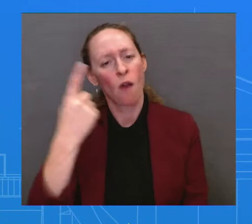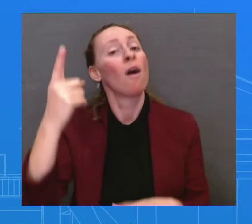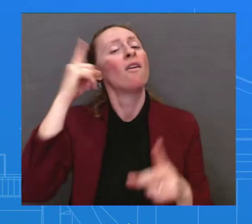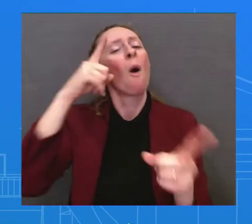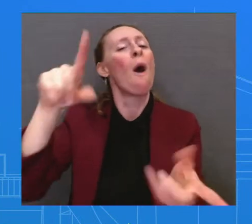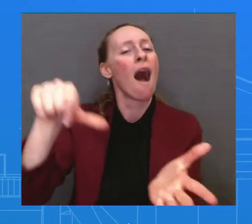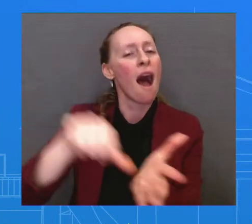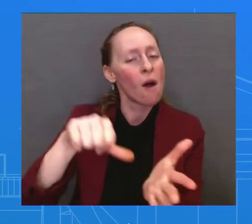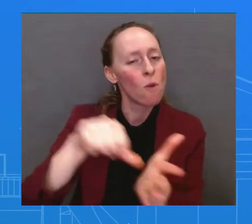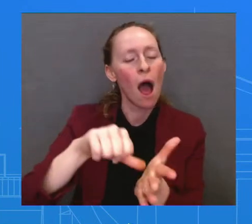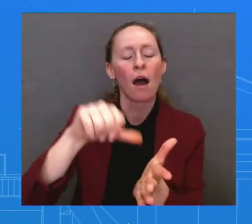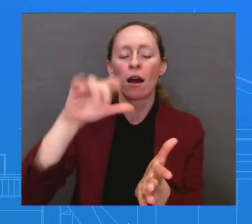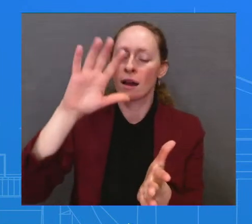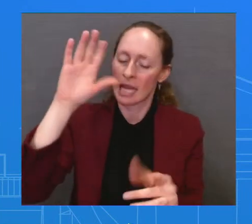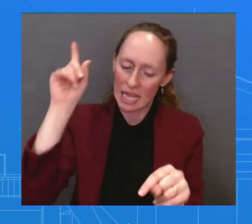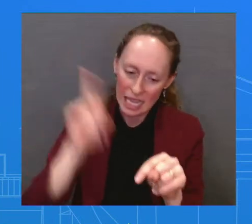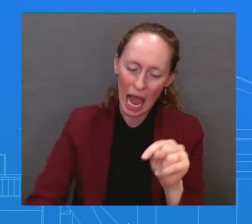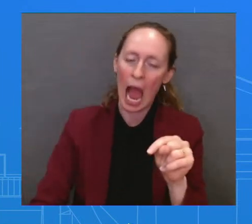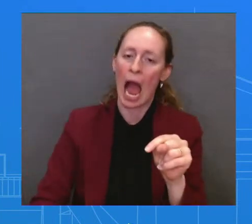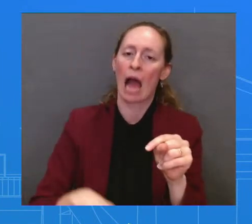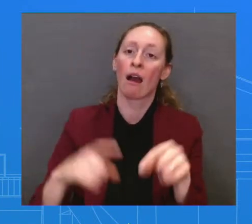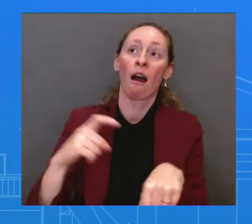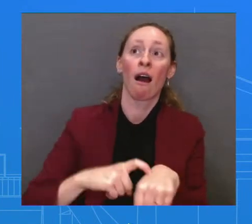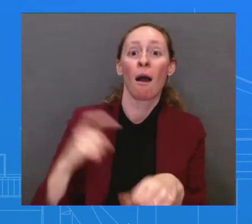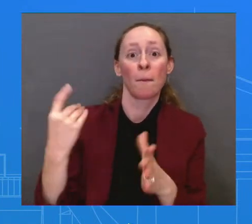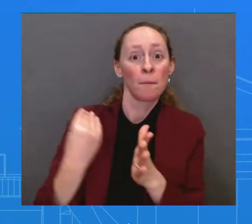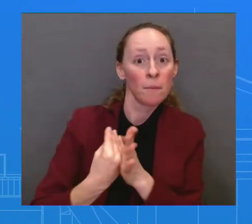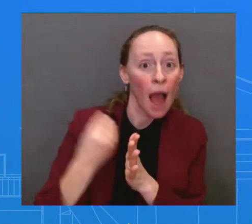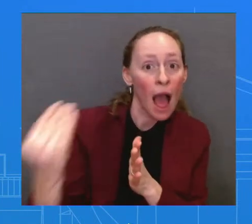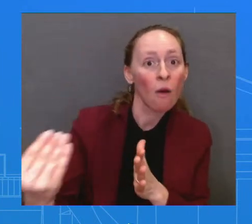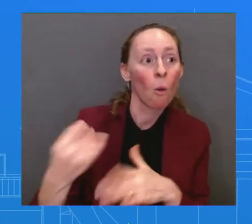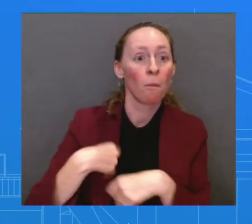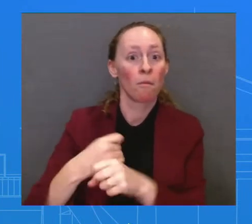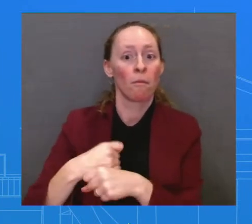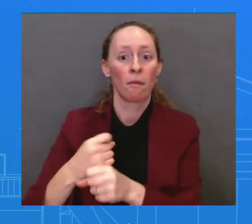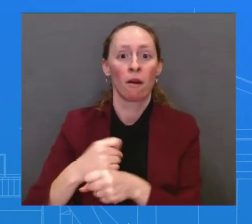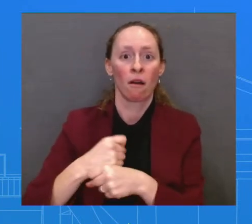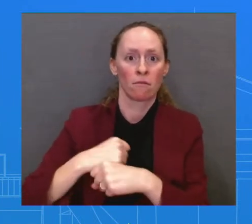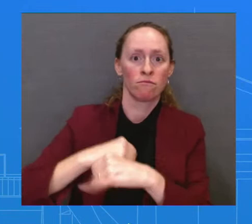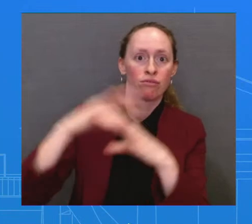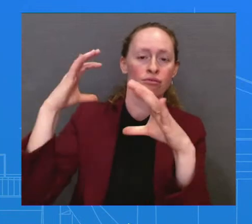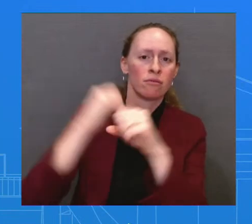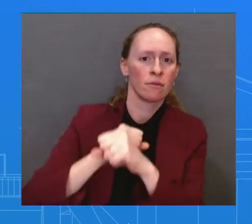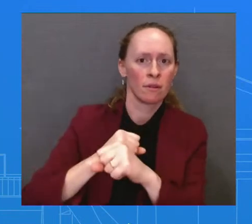not only would they be a direct threat to the region and beyond, but it likely would trigger a regional arms race.